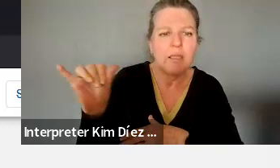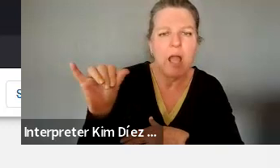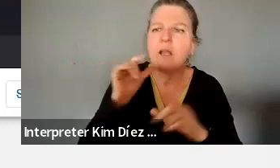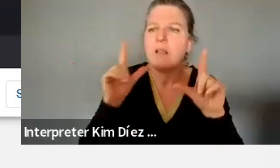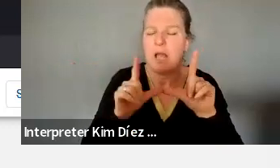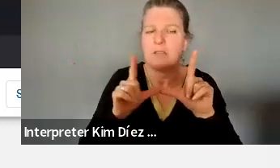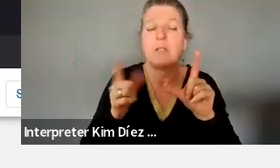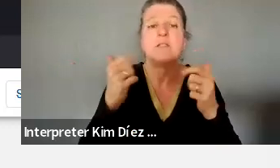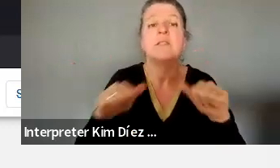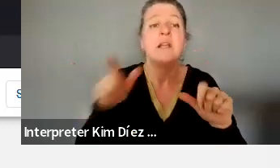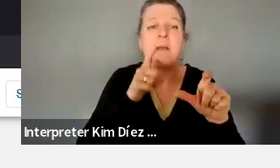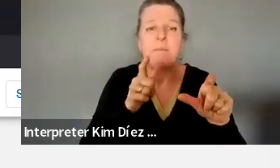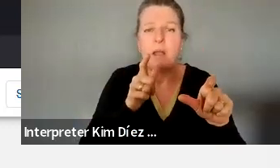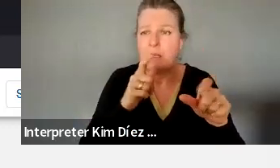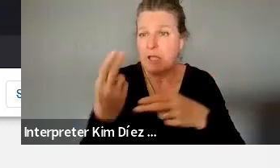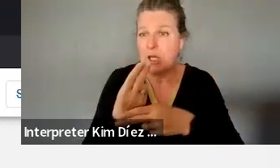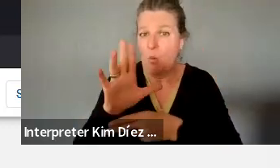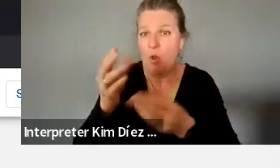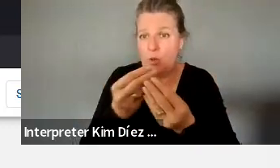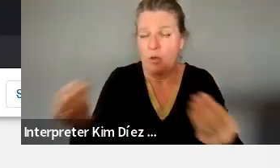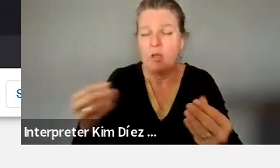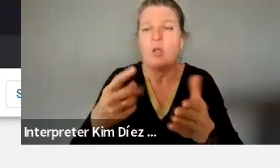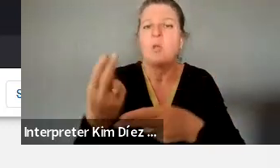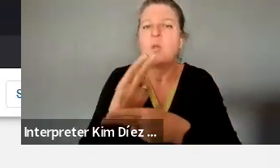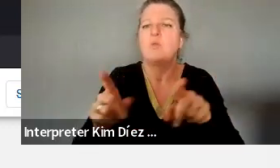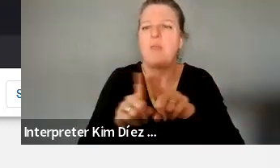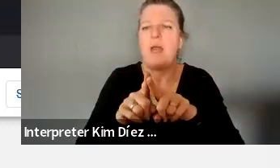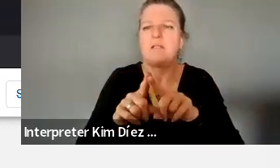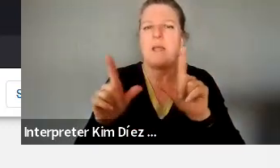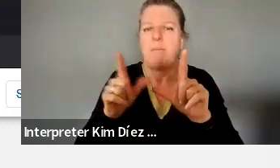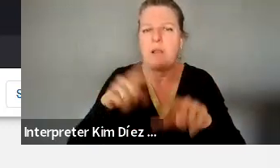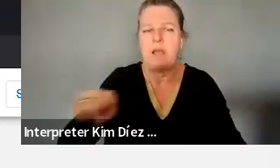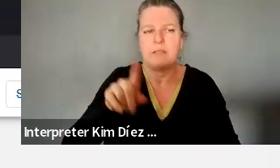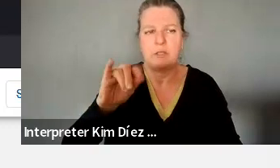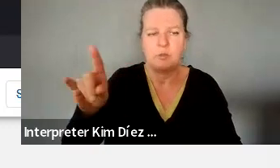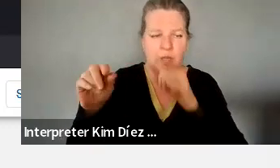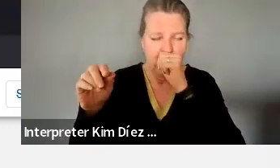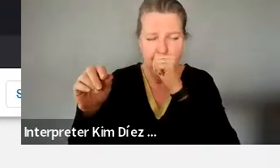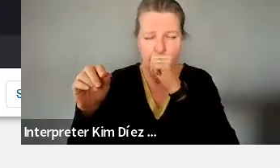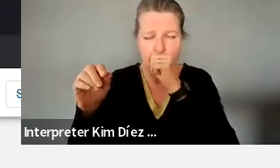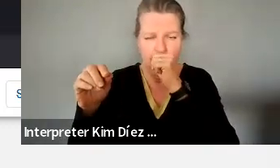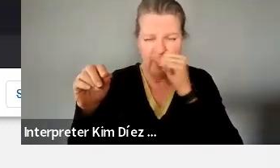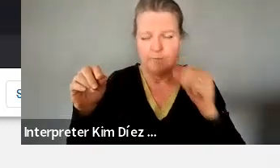to also use the same Creative Commons license that you did. So we have some options there, but the simplest one is just to leave it